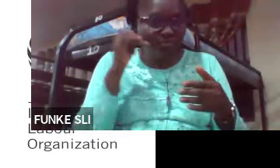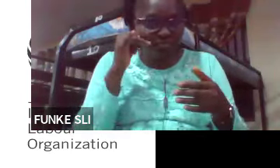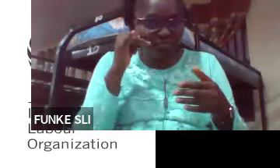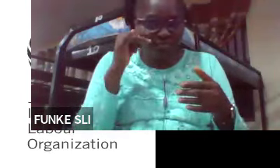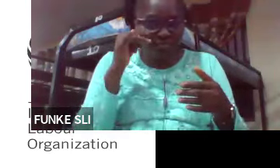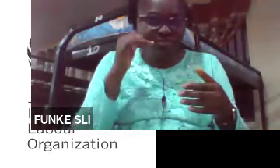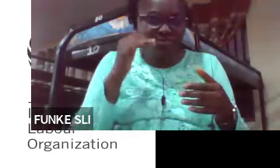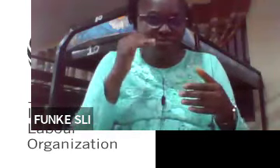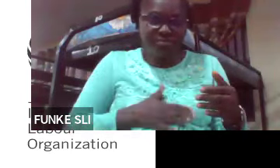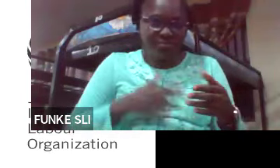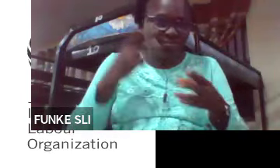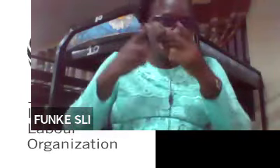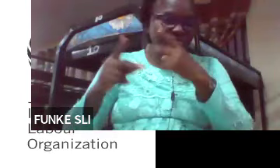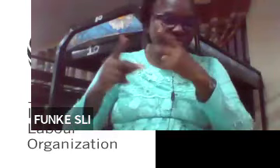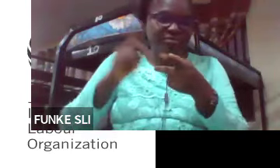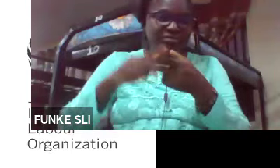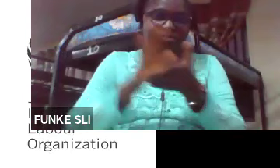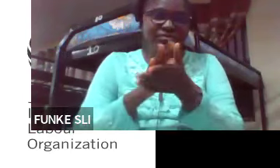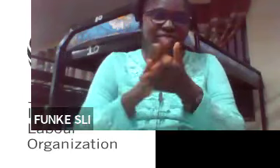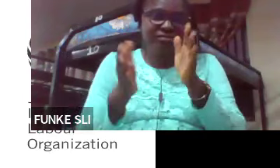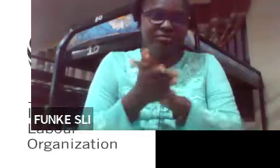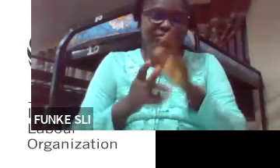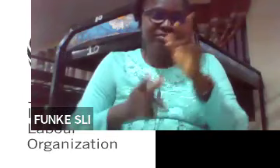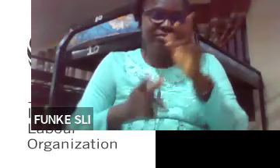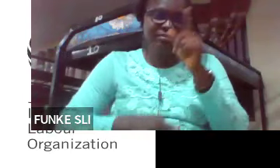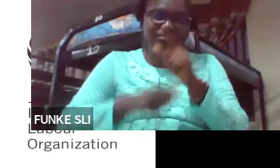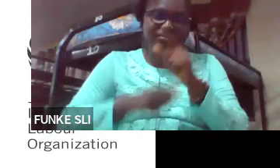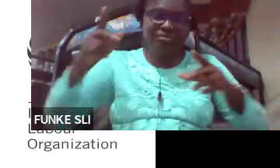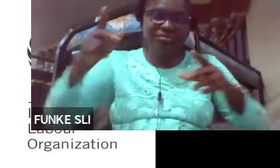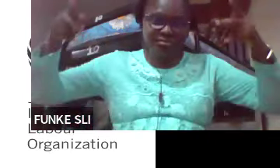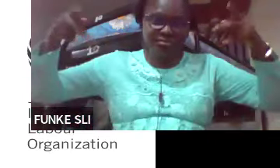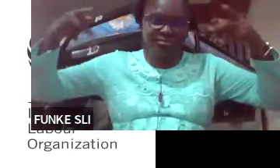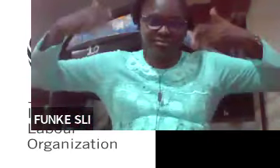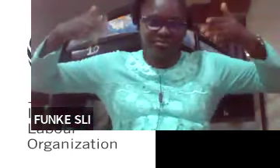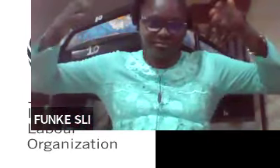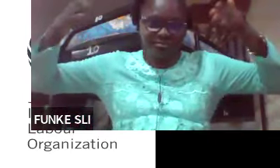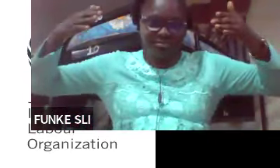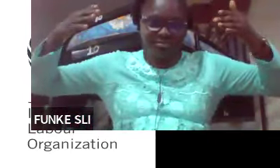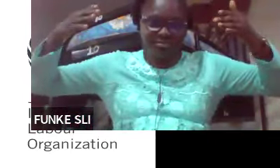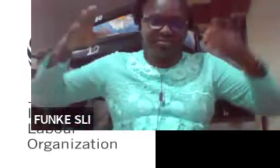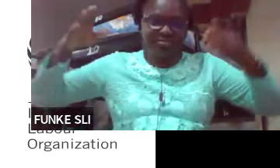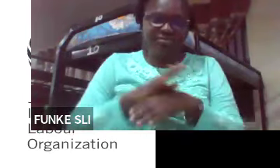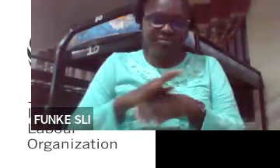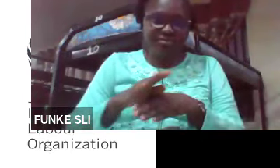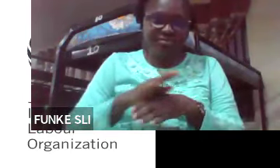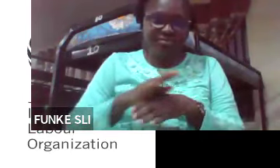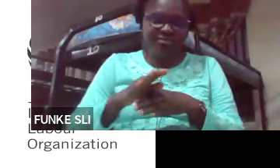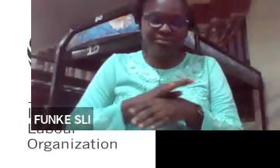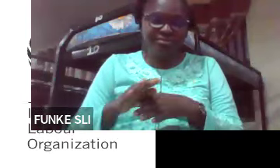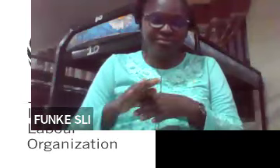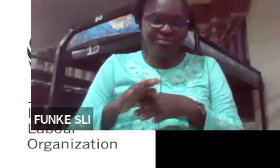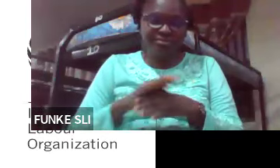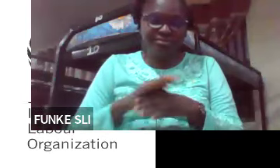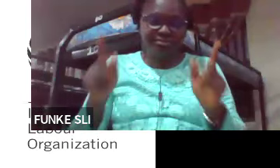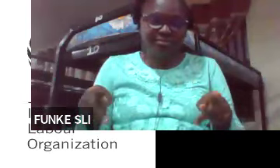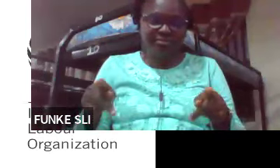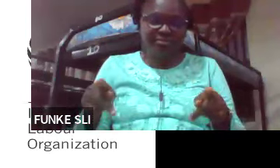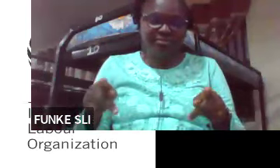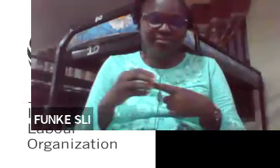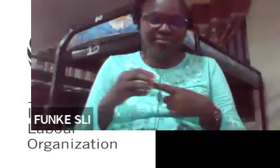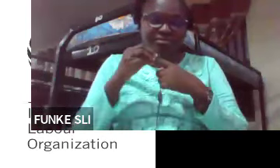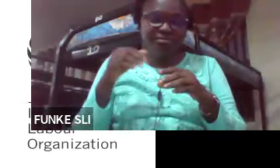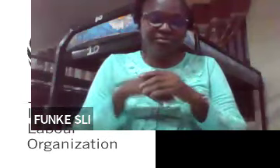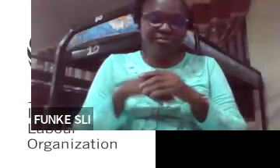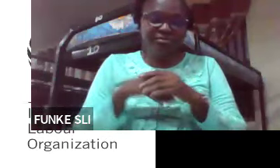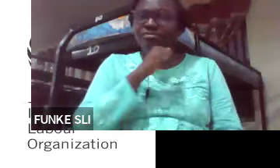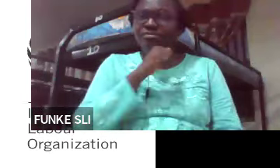Esther Isaac Chidera: my vision is to become a great and successful entrepreneur, especially in agriculture.